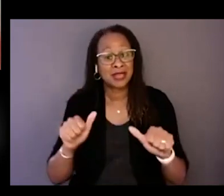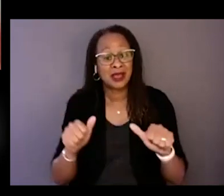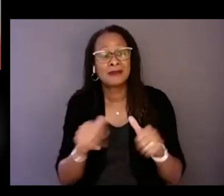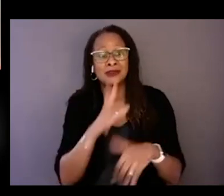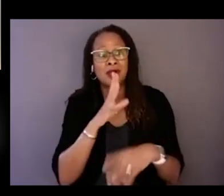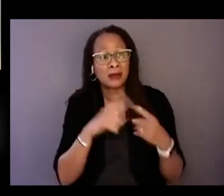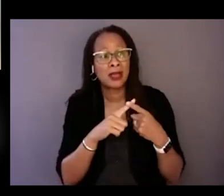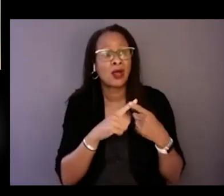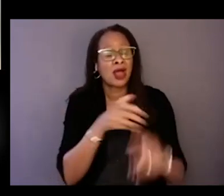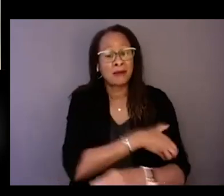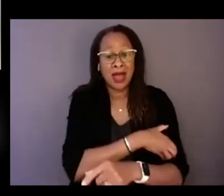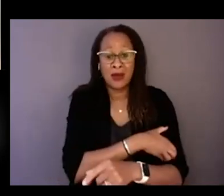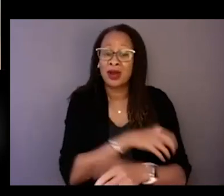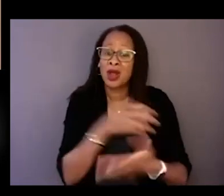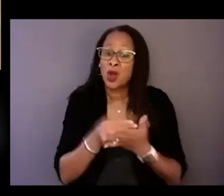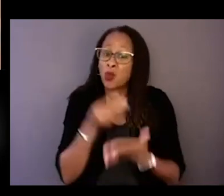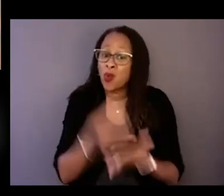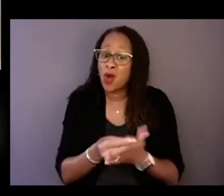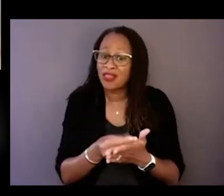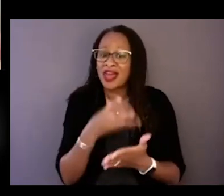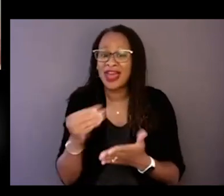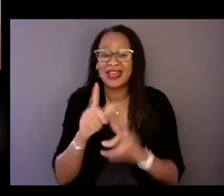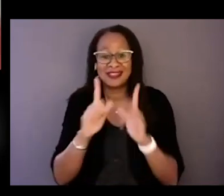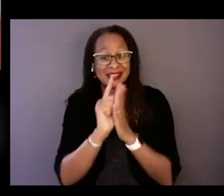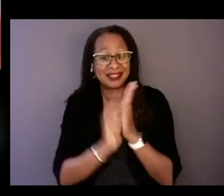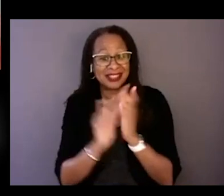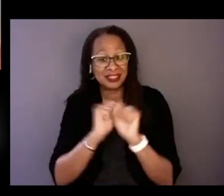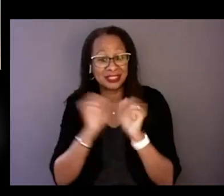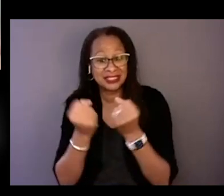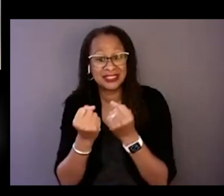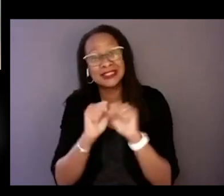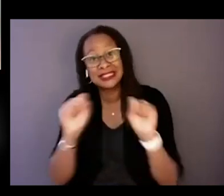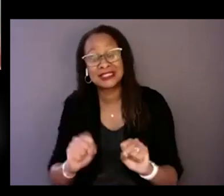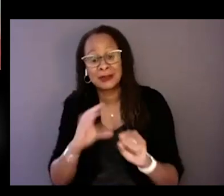and the legal system and family dynamics and just felt really rich.